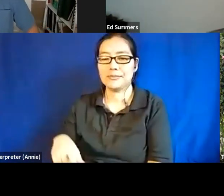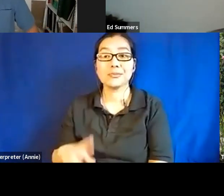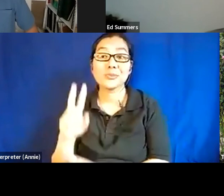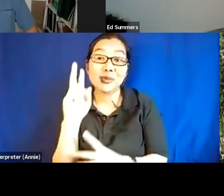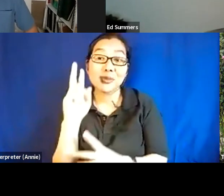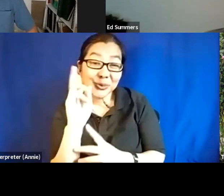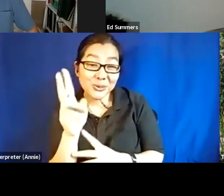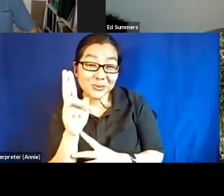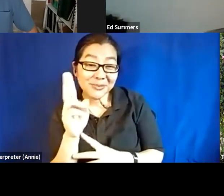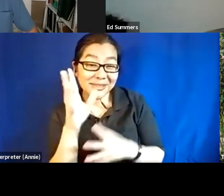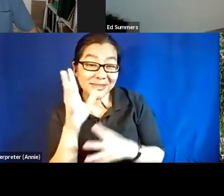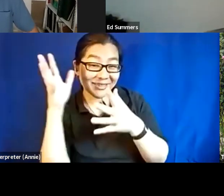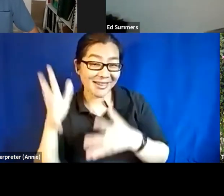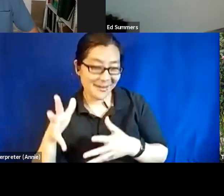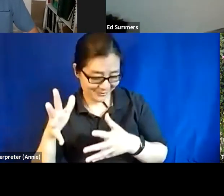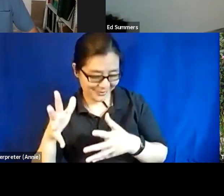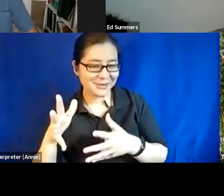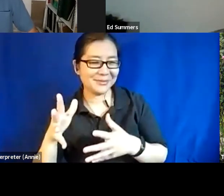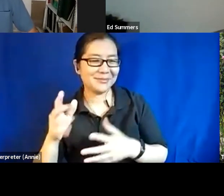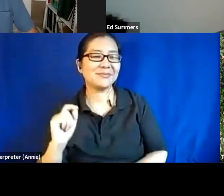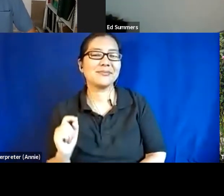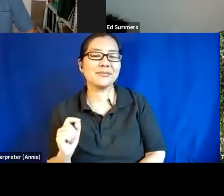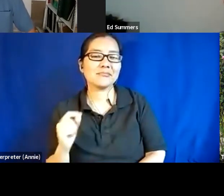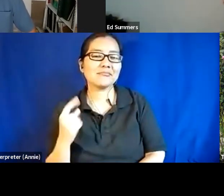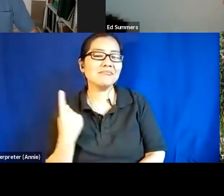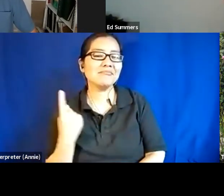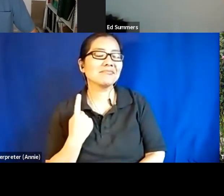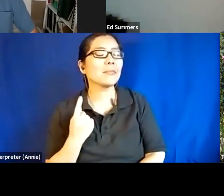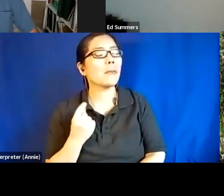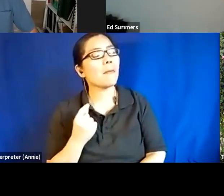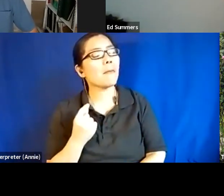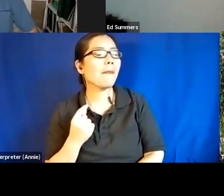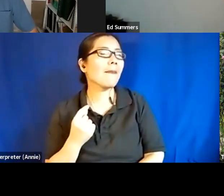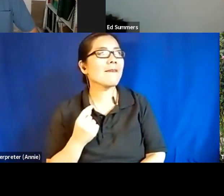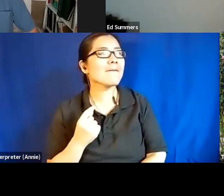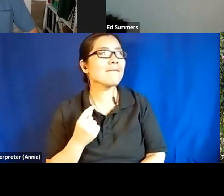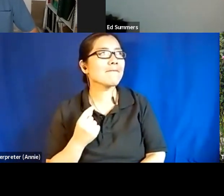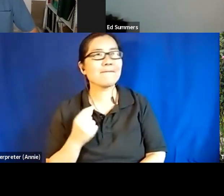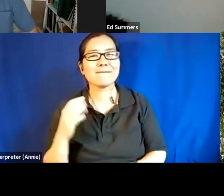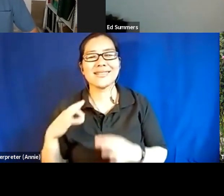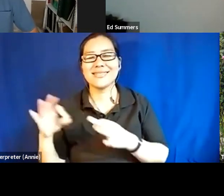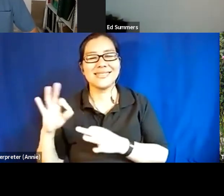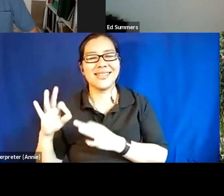left, I wonder if instead of taking another technical question that we might not